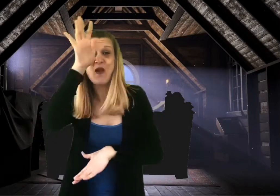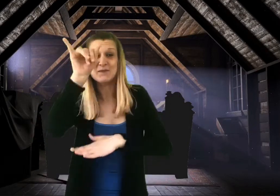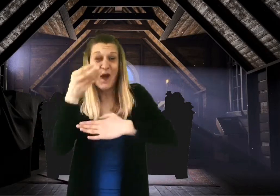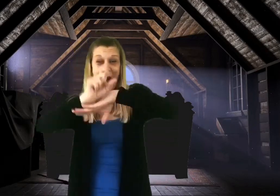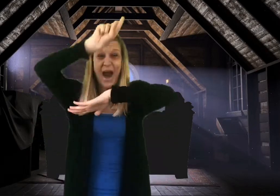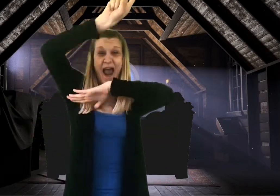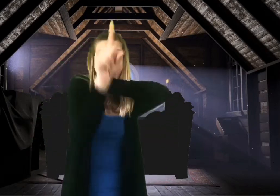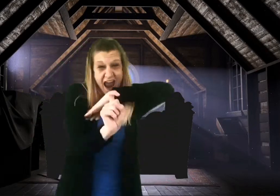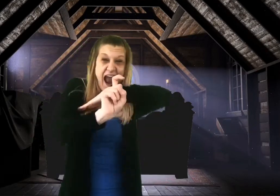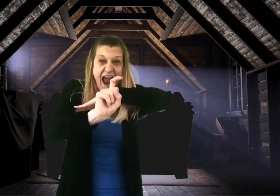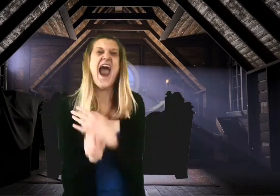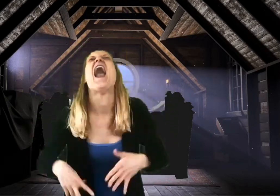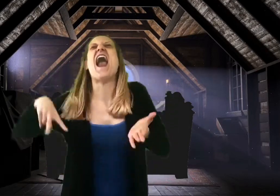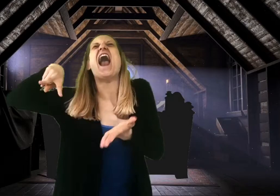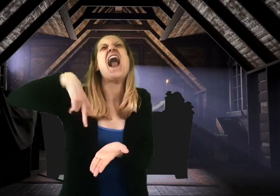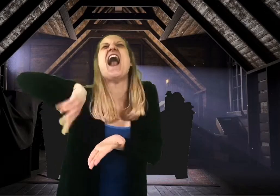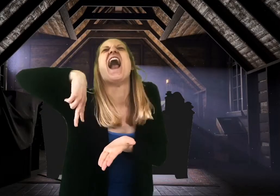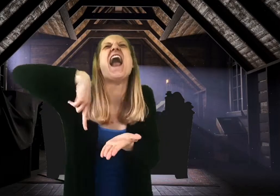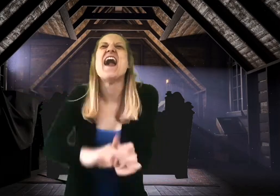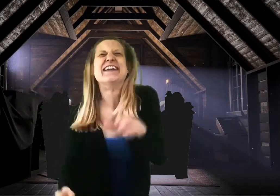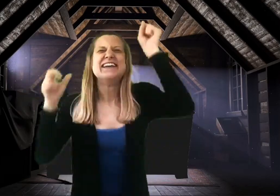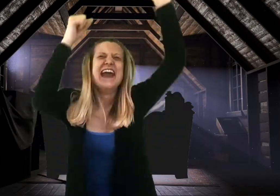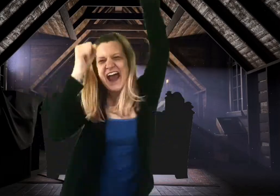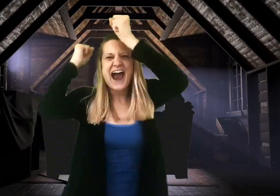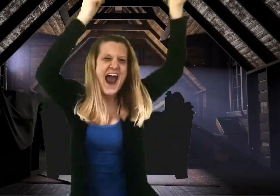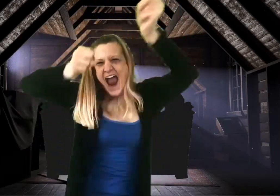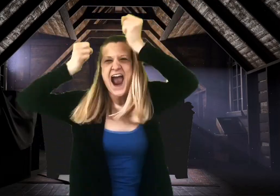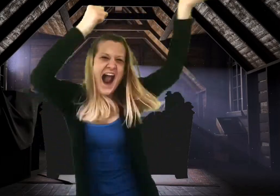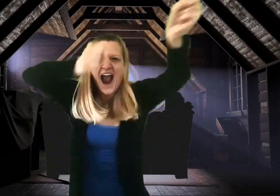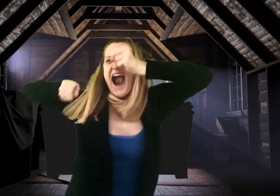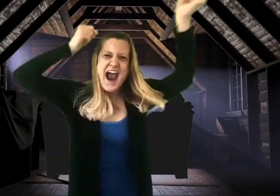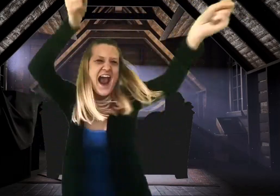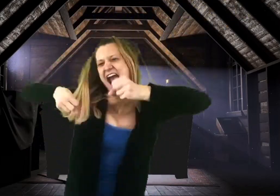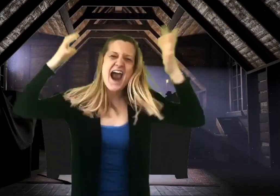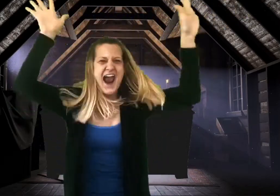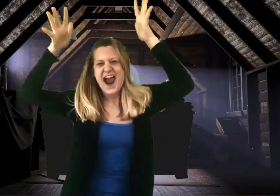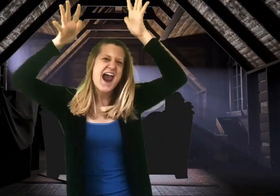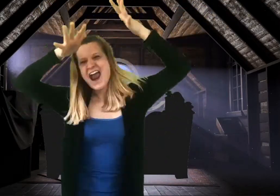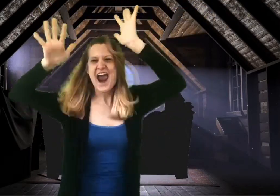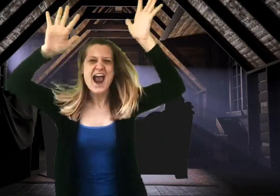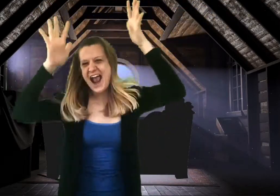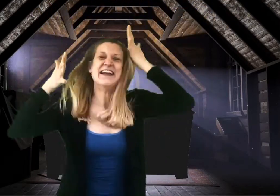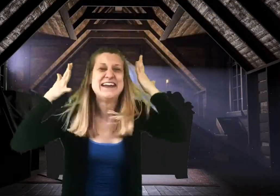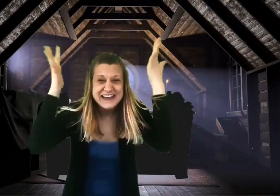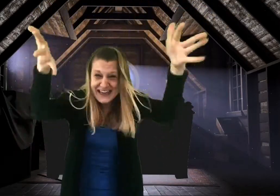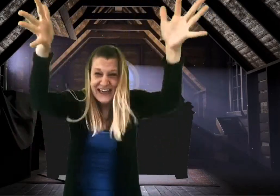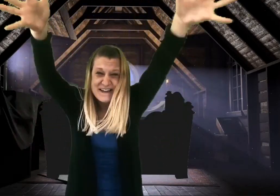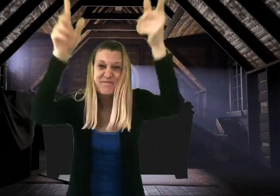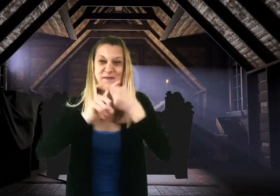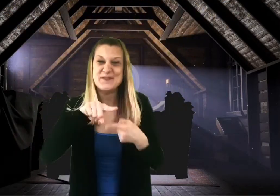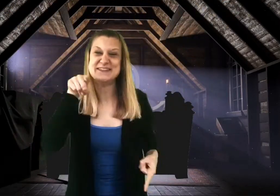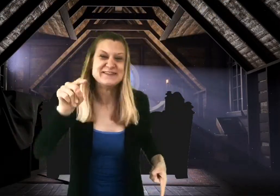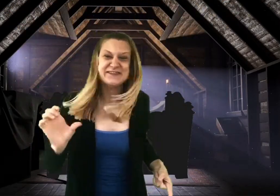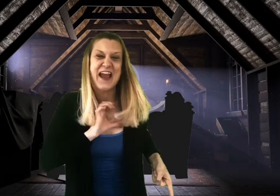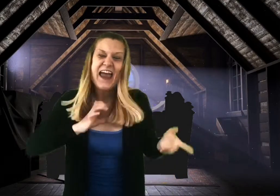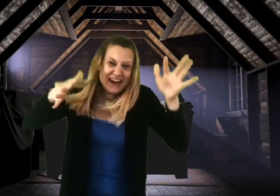Nevertheless, he jumped on to the floor and started doing a dance of victory in his pajamas.